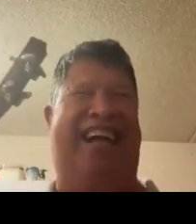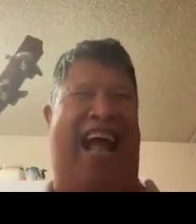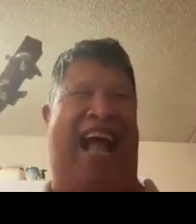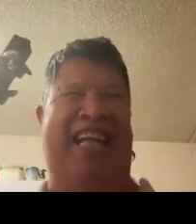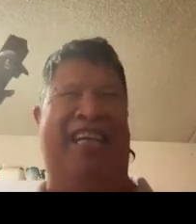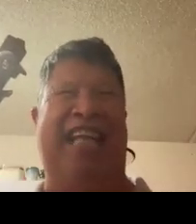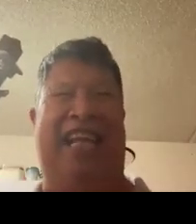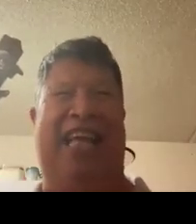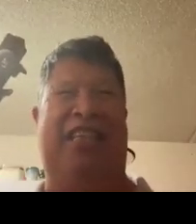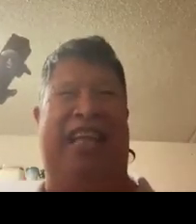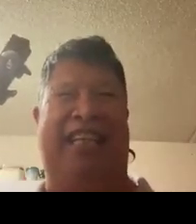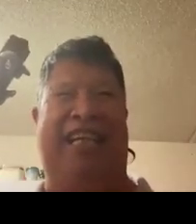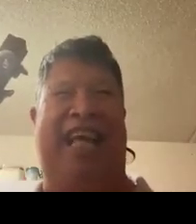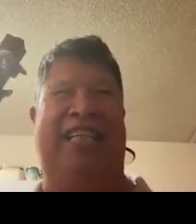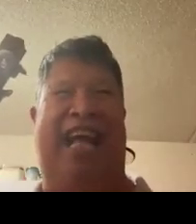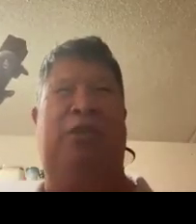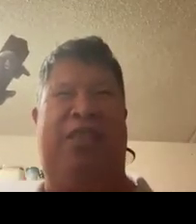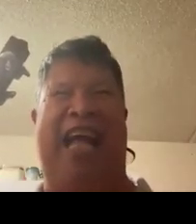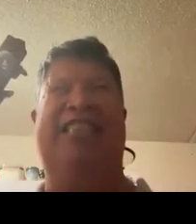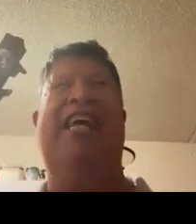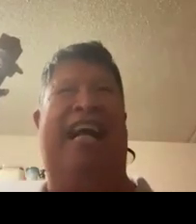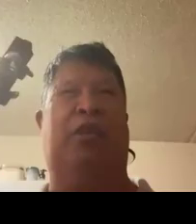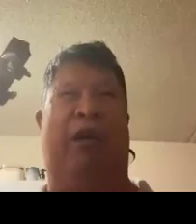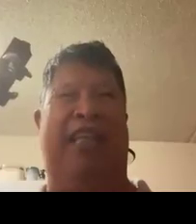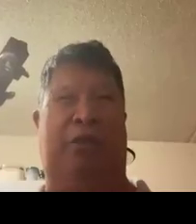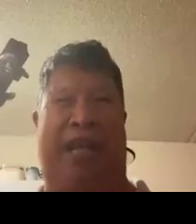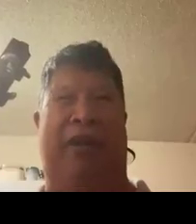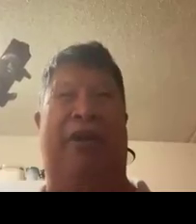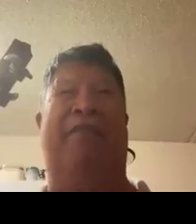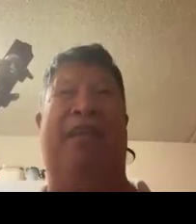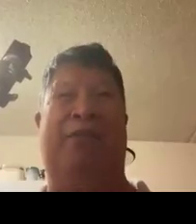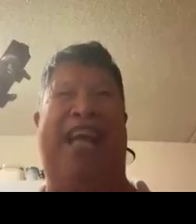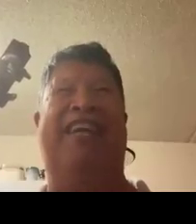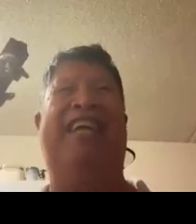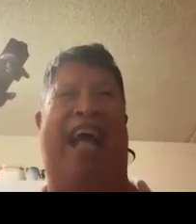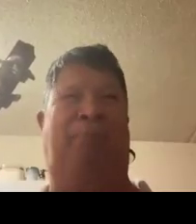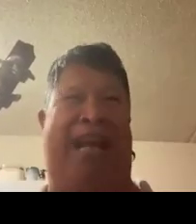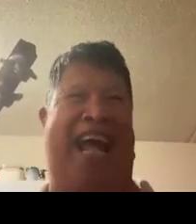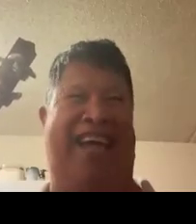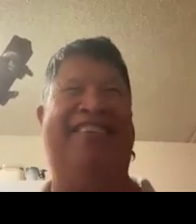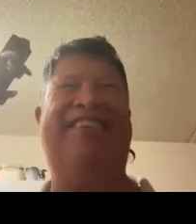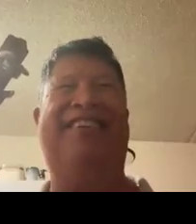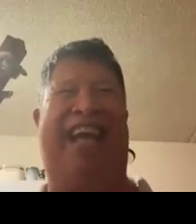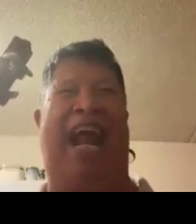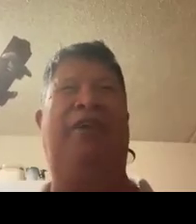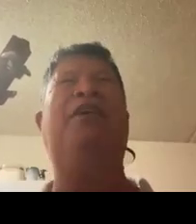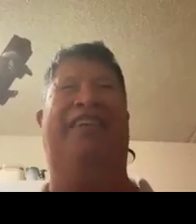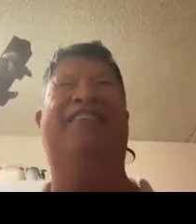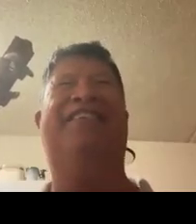iPhone: I I didn't like the lessons. I didn't like the exercise. I just wanted to hear the music and play. iPhone: and I could.